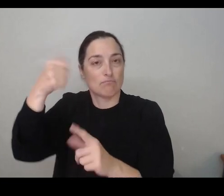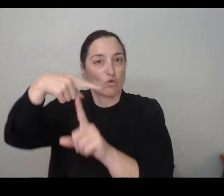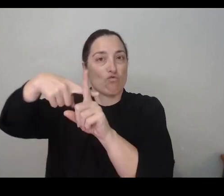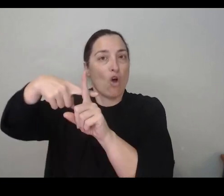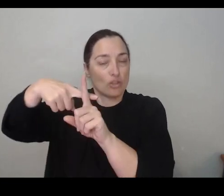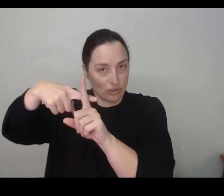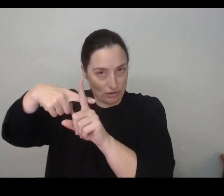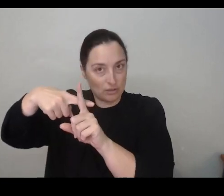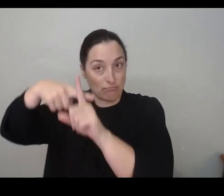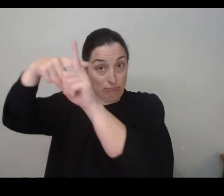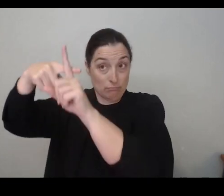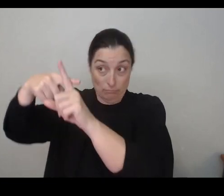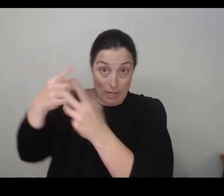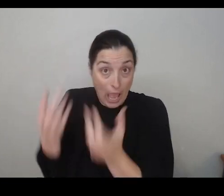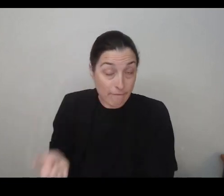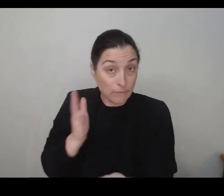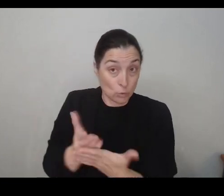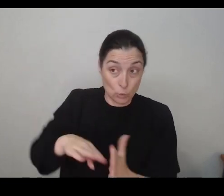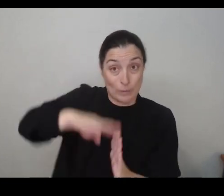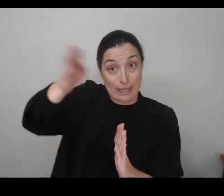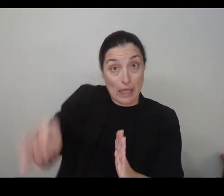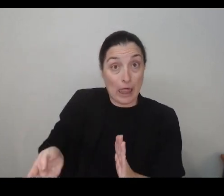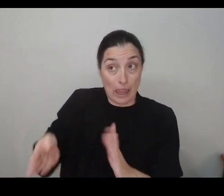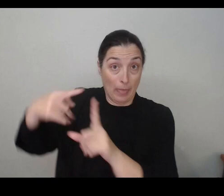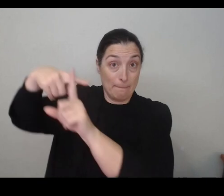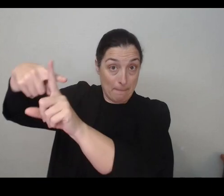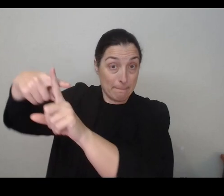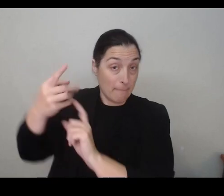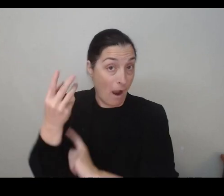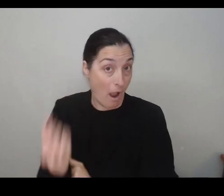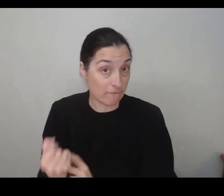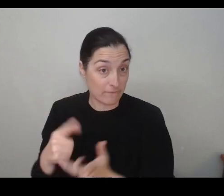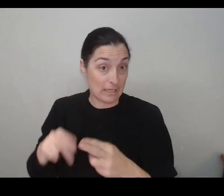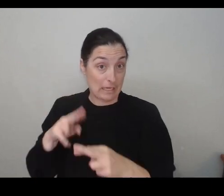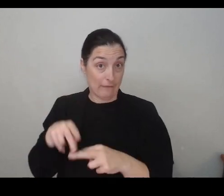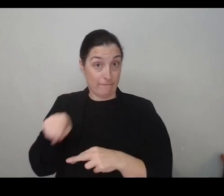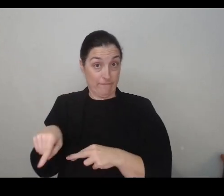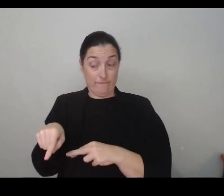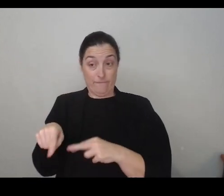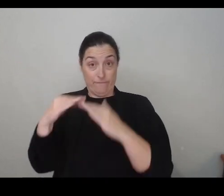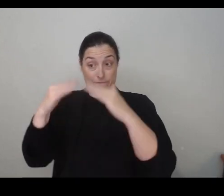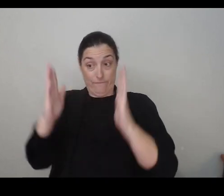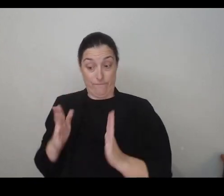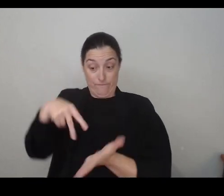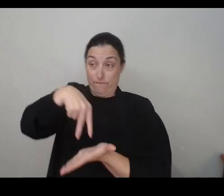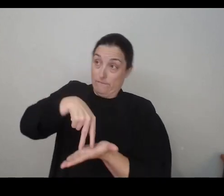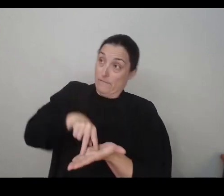If you go there and stand on the steps of the reconstituted Maison du Jouir and look up the hill, that cross is there.